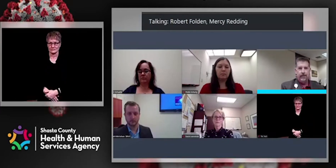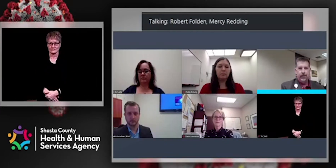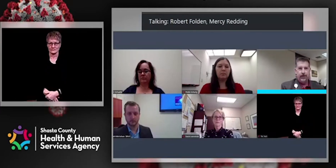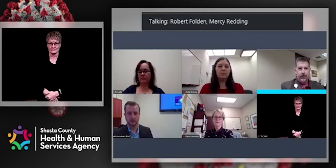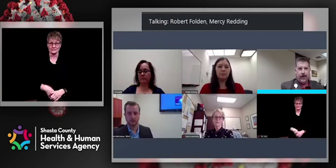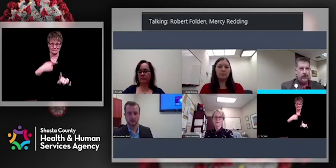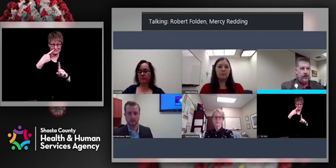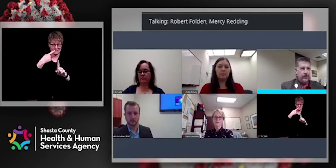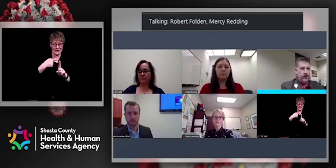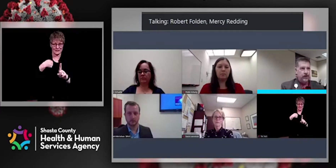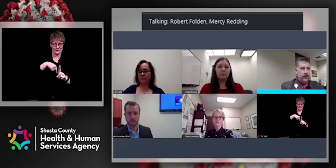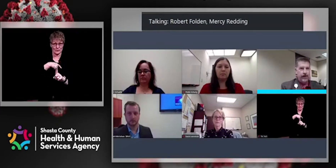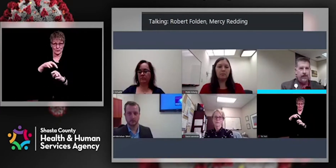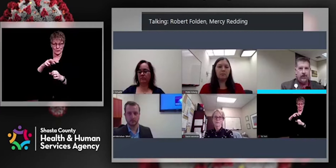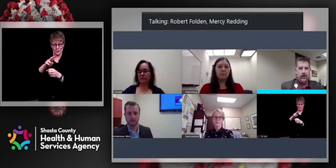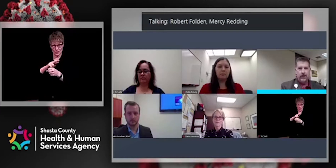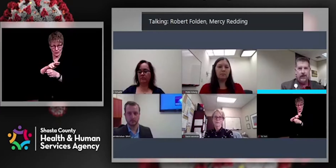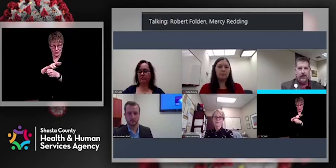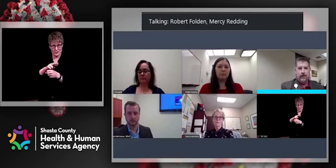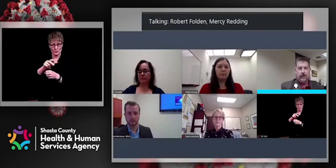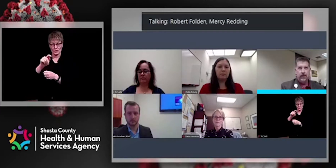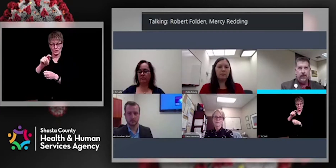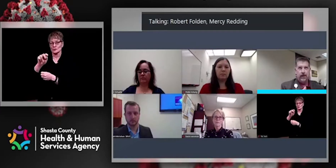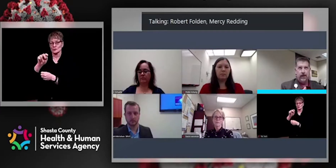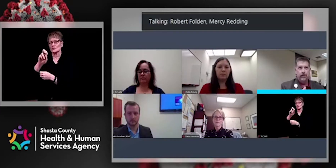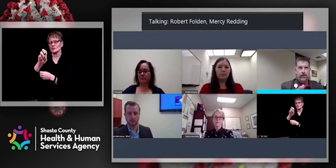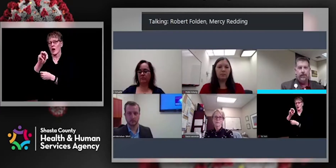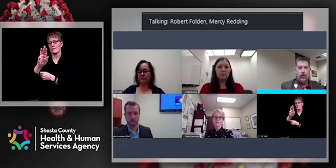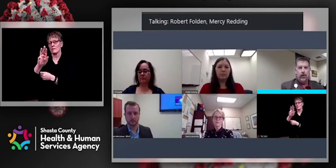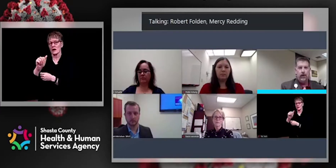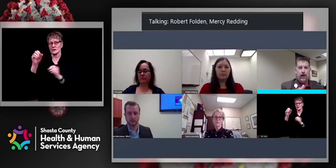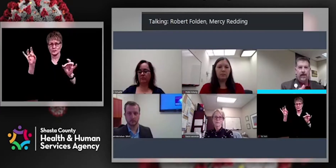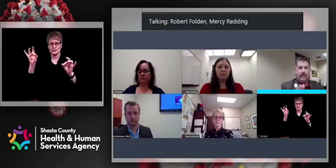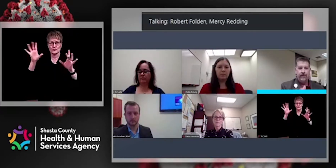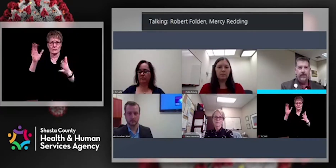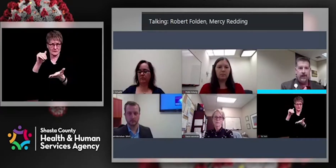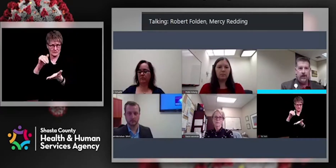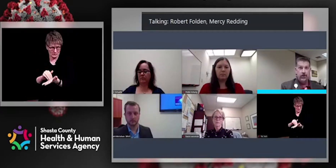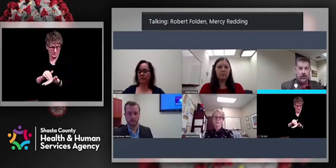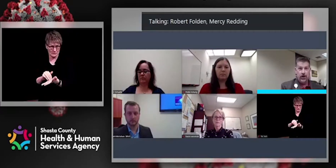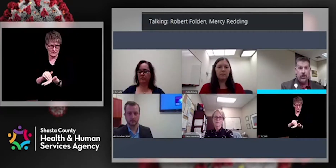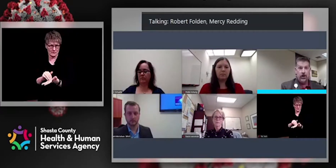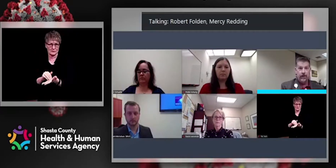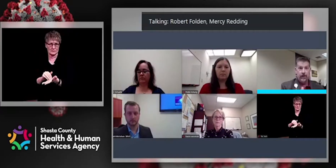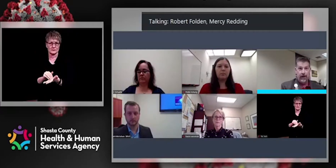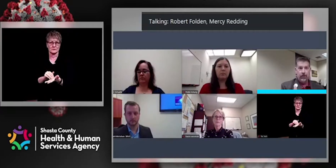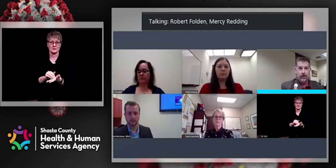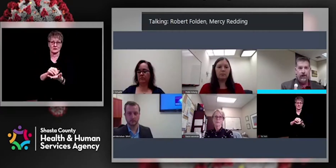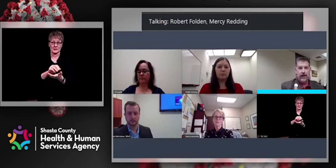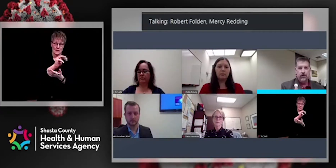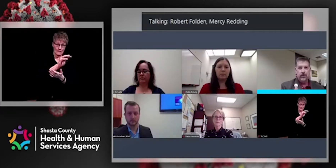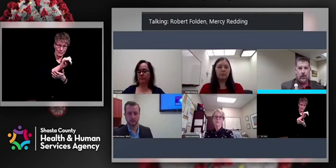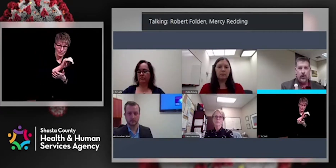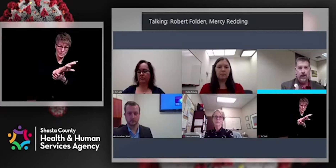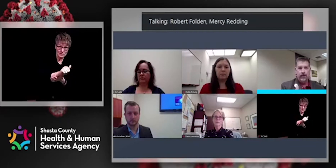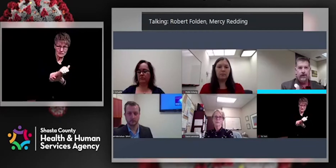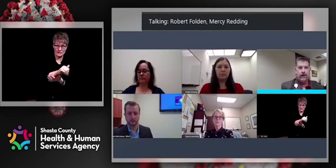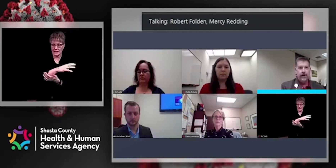and both Shasta Regional and Mercy help support a very large geography, about 30,000 square miles,